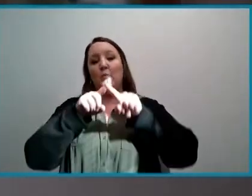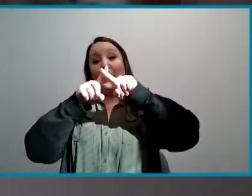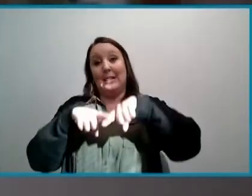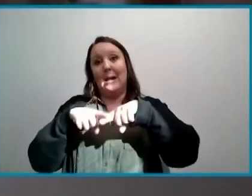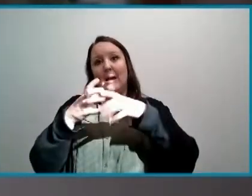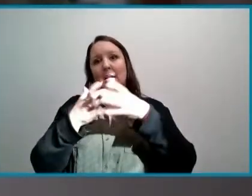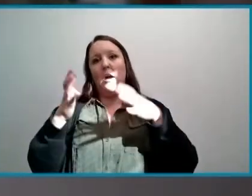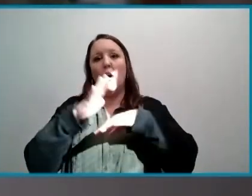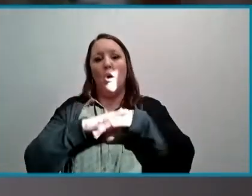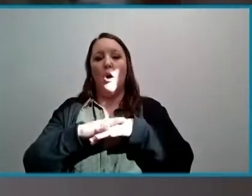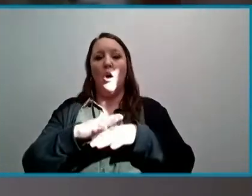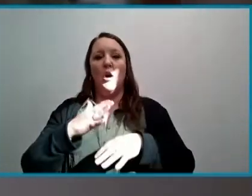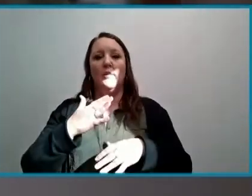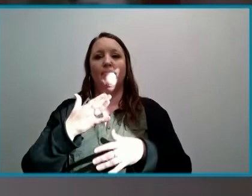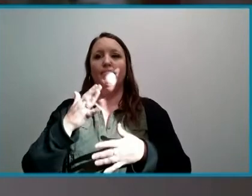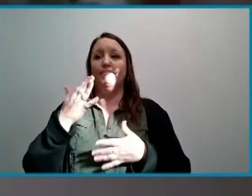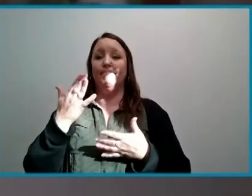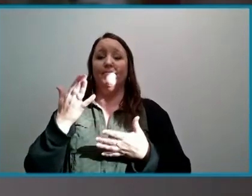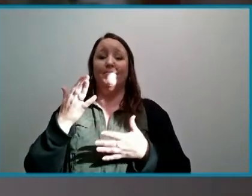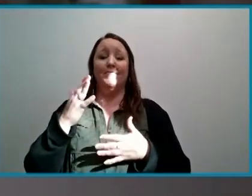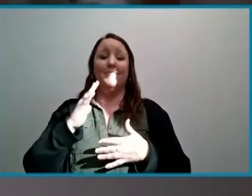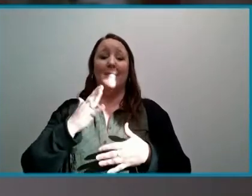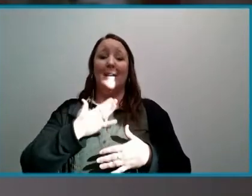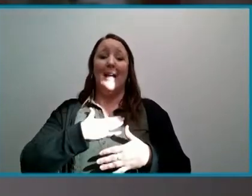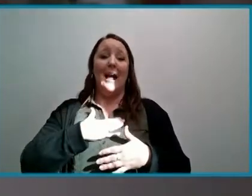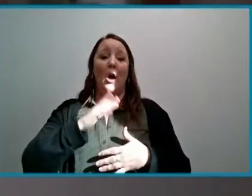the data that we collect around our programming. Um,